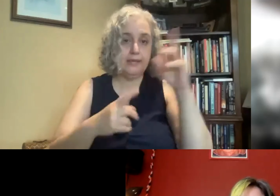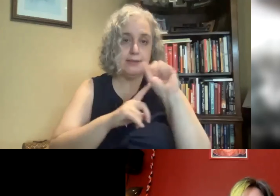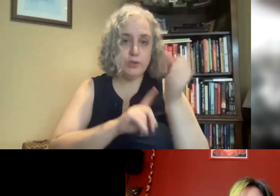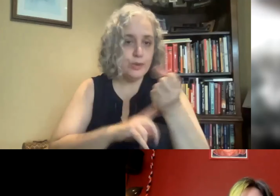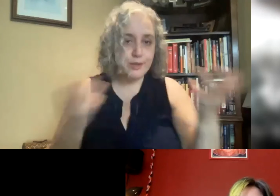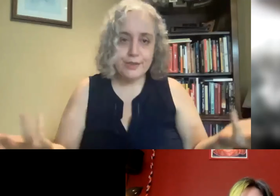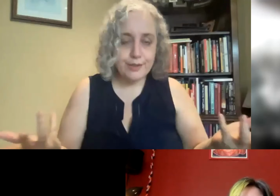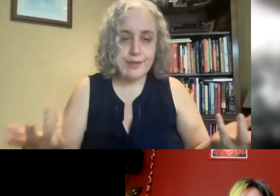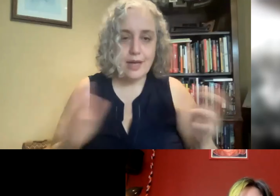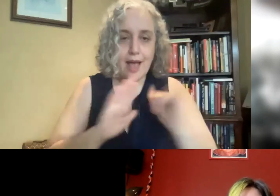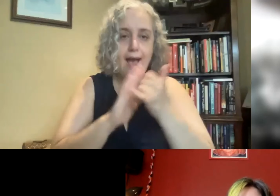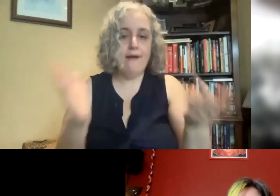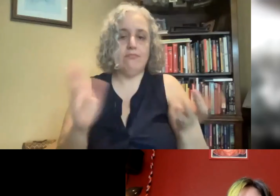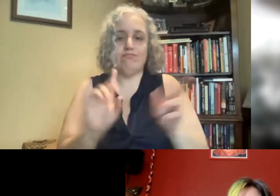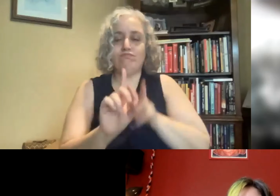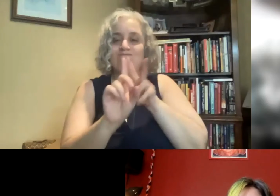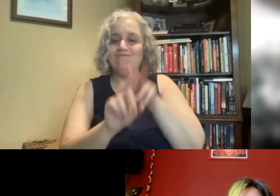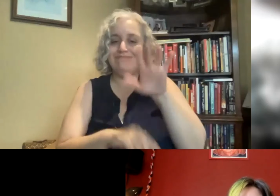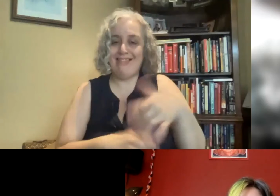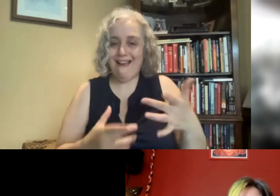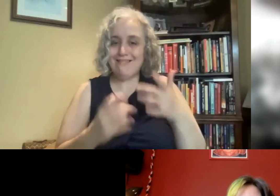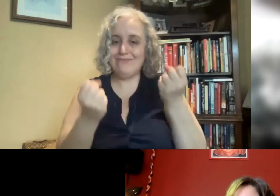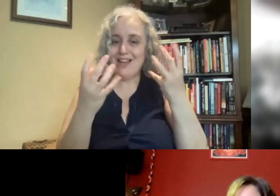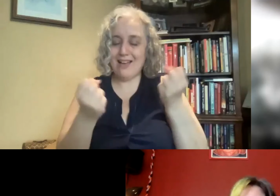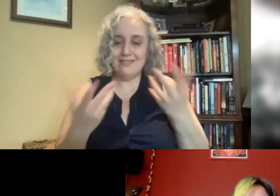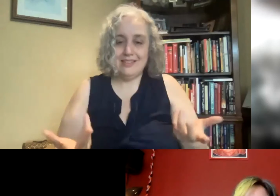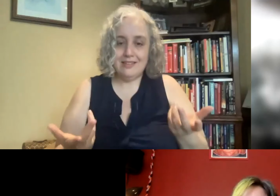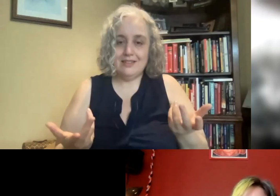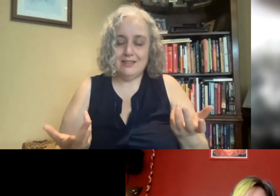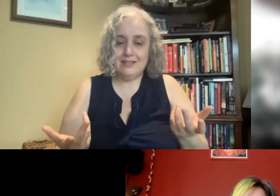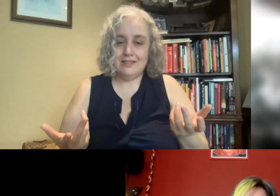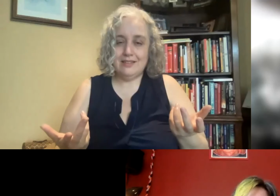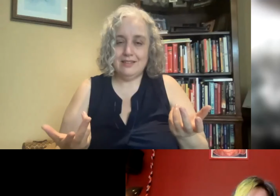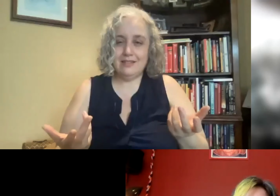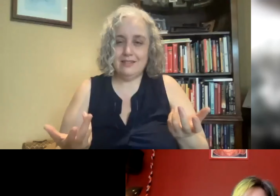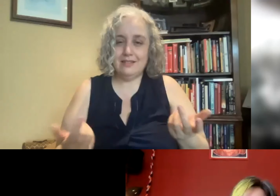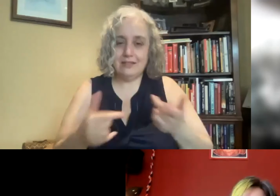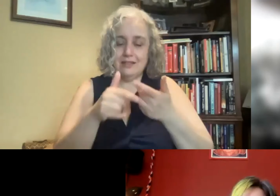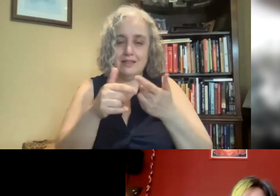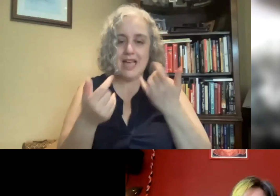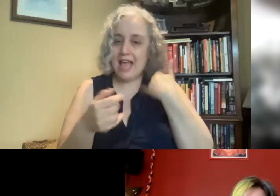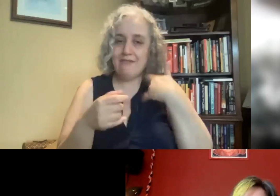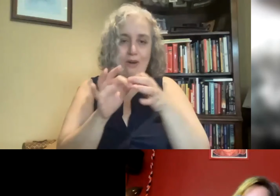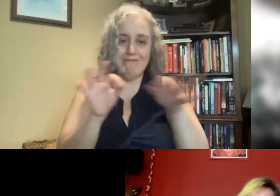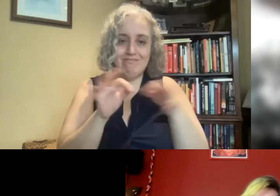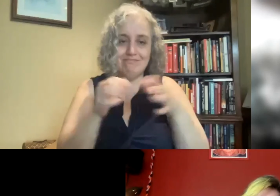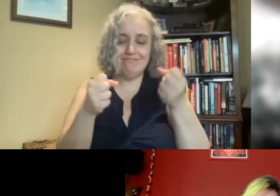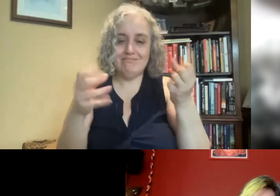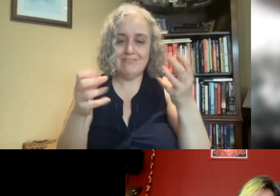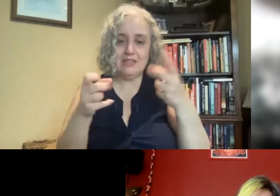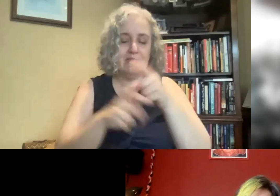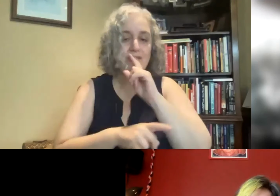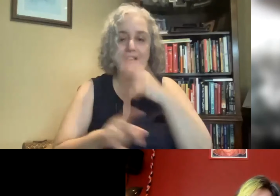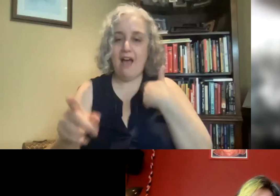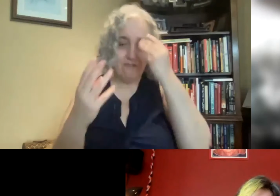what happens with that? Wendy Chisholm: If they don't have the data, they don't provide very good answers or guidance, do they?